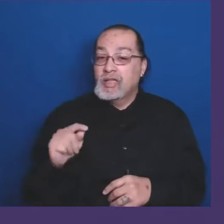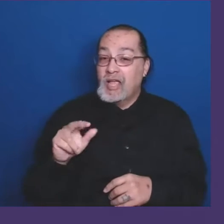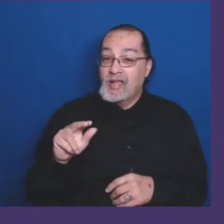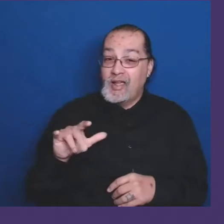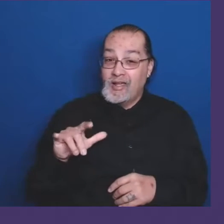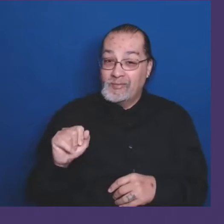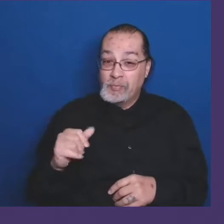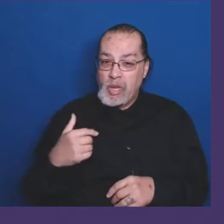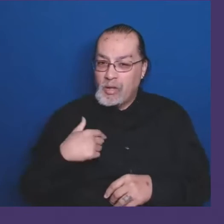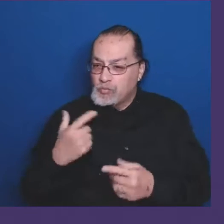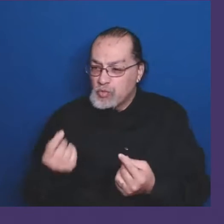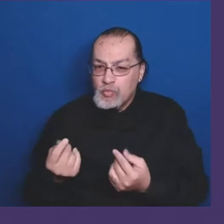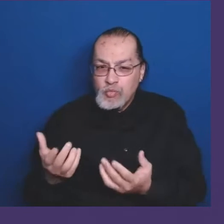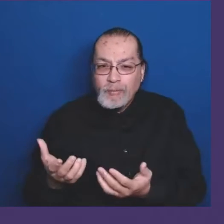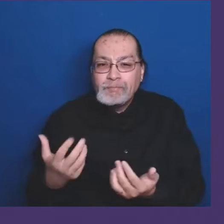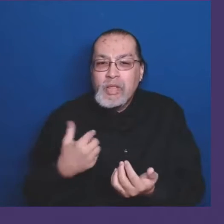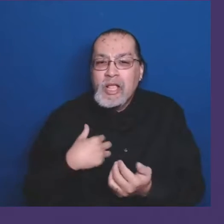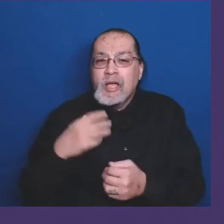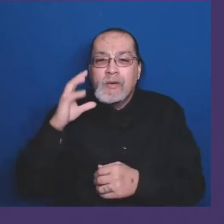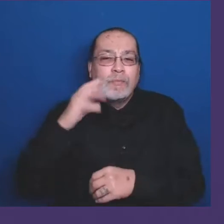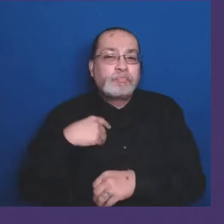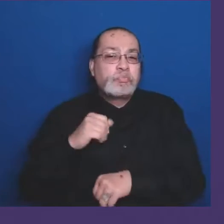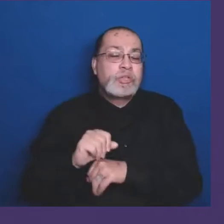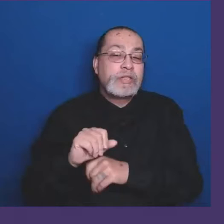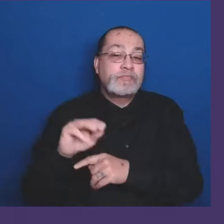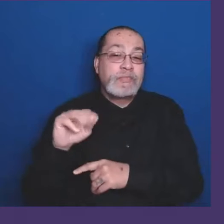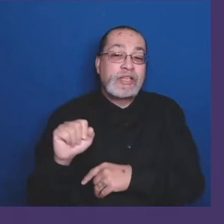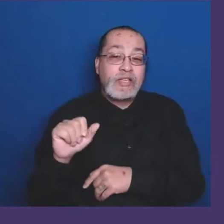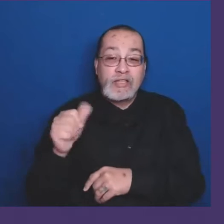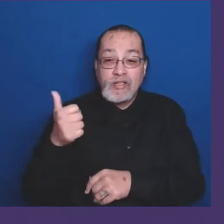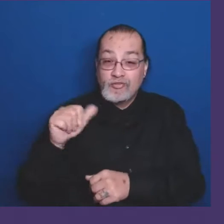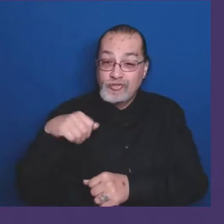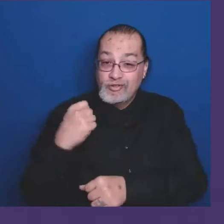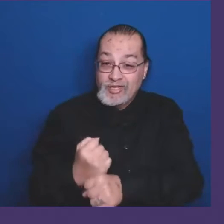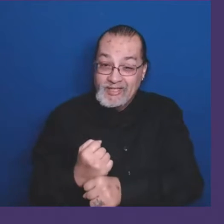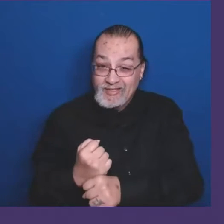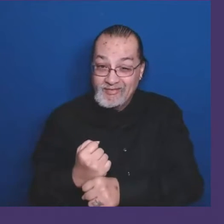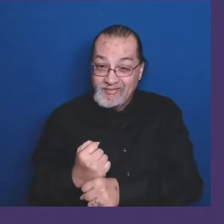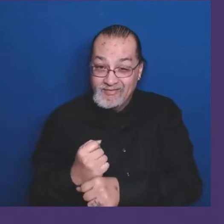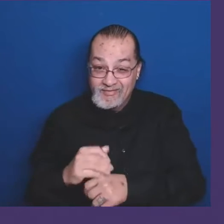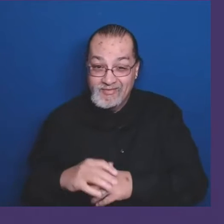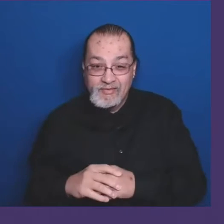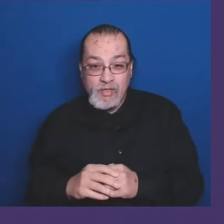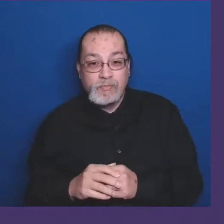and with Suddath Companies with nine years. I work in the Willows Warehouse in